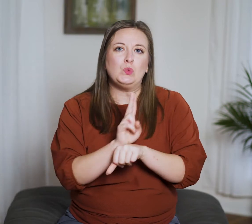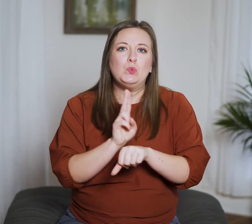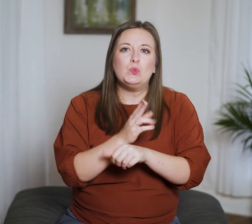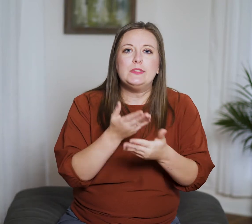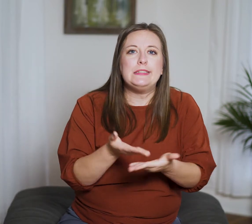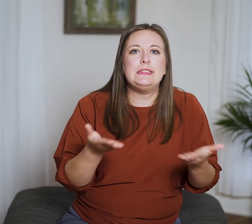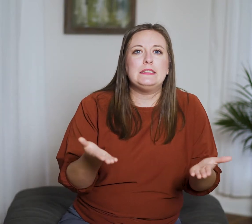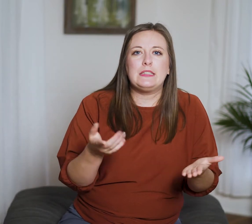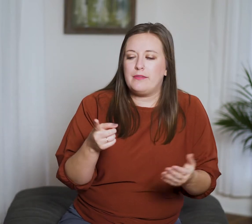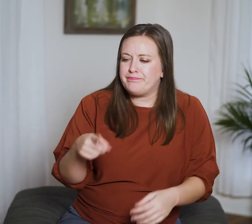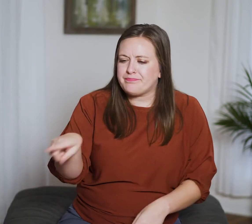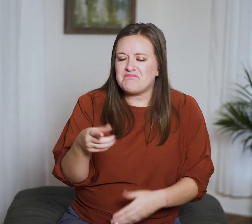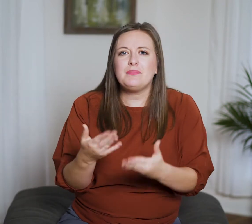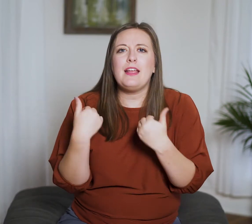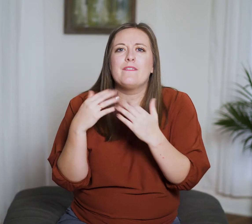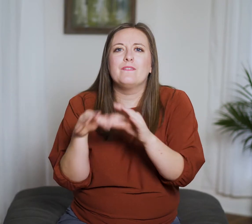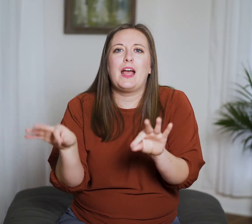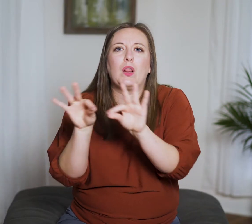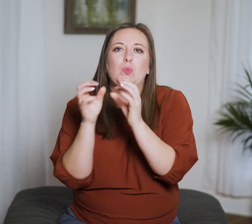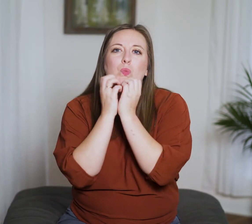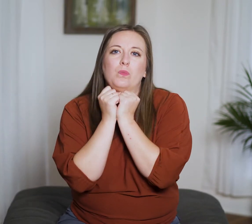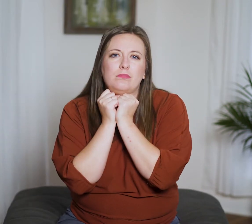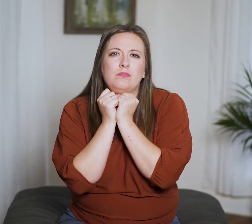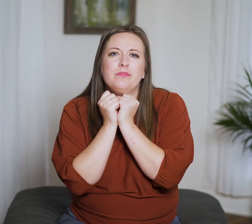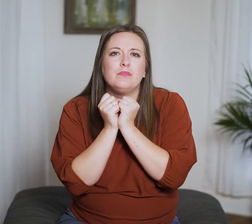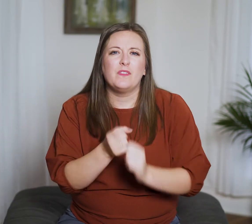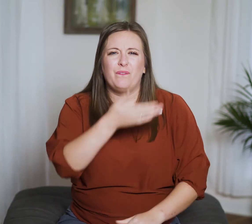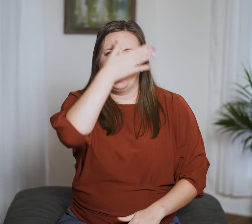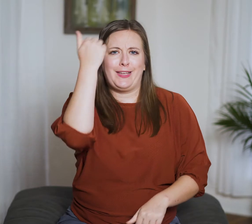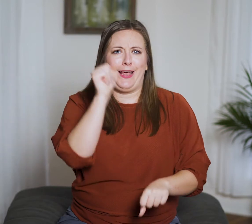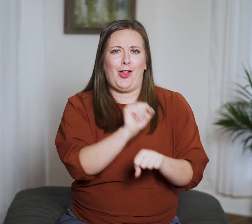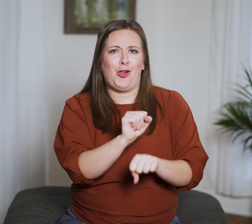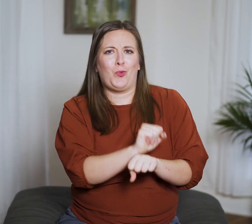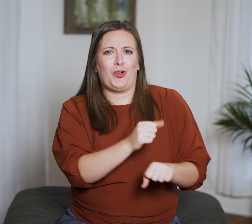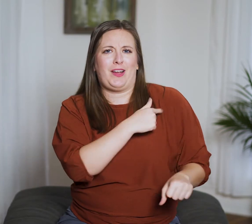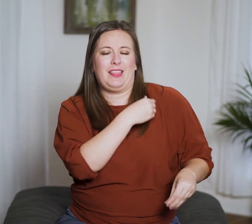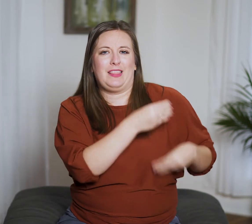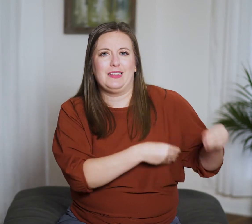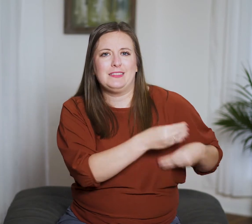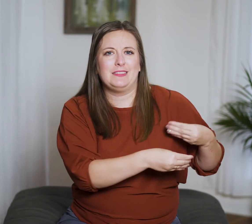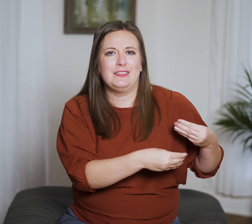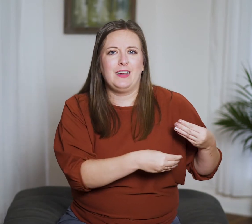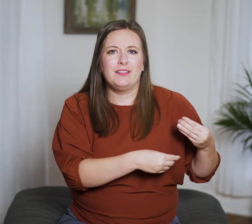using things that seem to hold other kinds of value. Forget hardwork and a legacy;